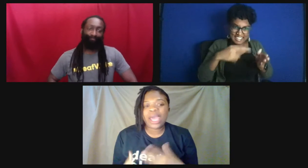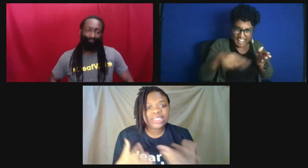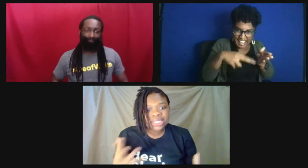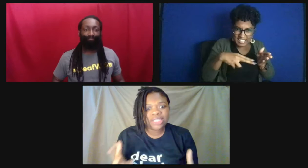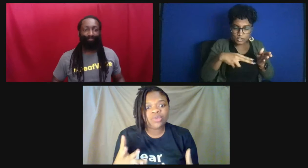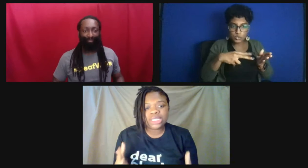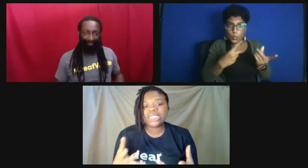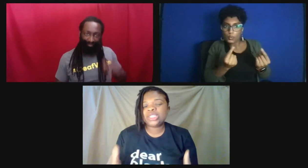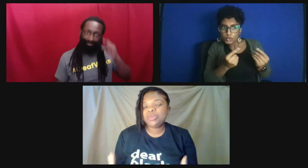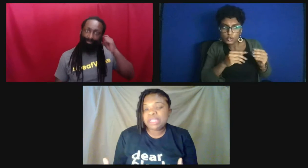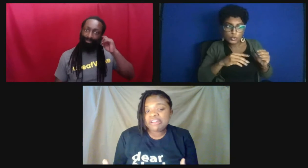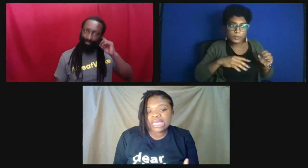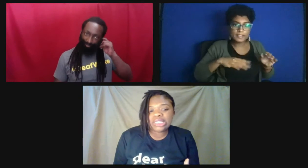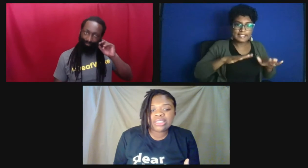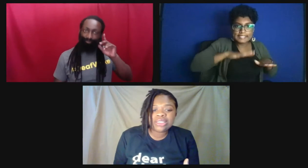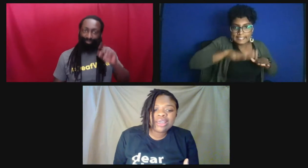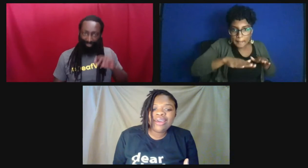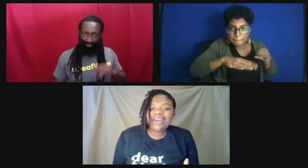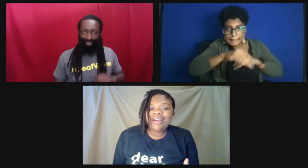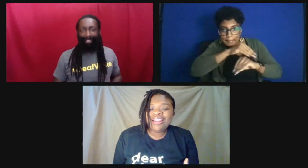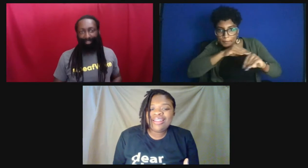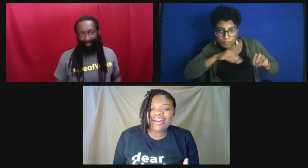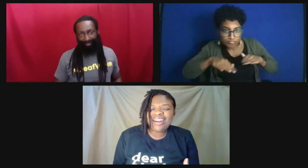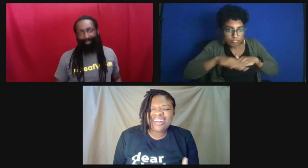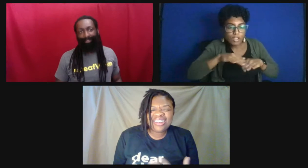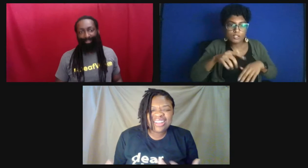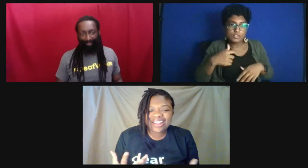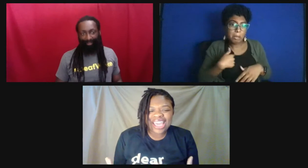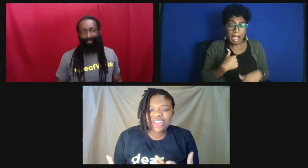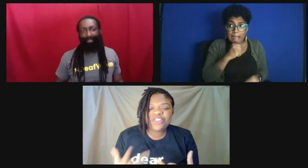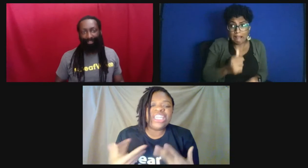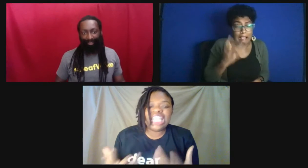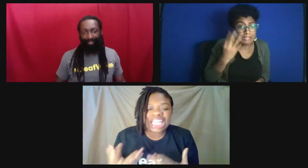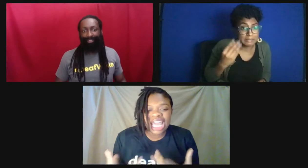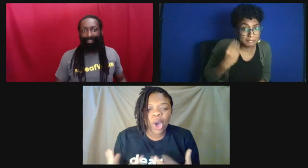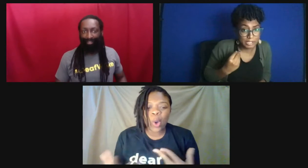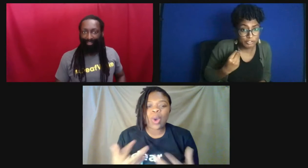so I didn't really experience like feeling like, oh,